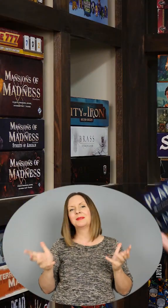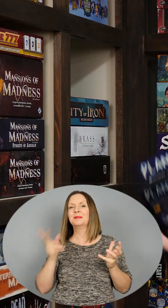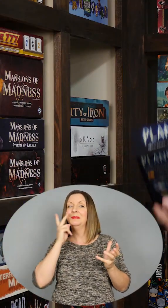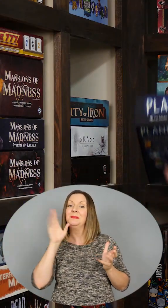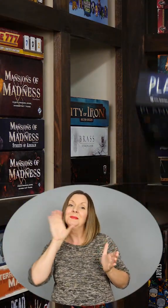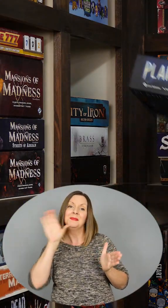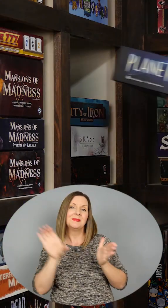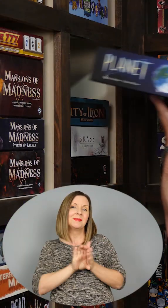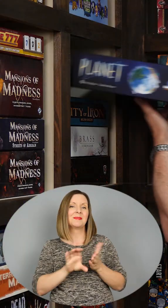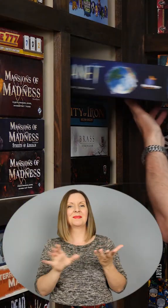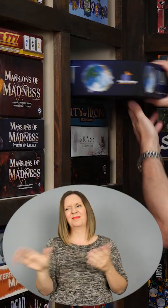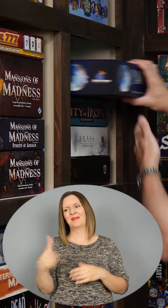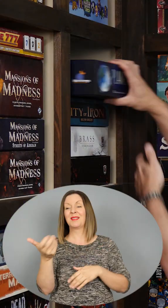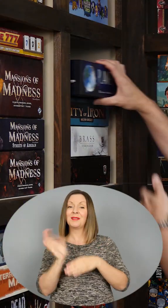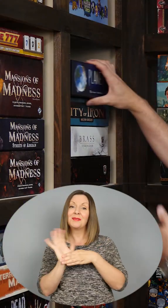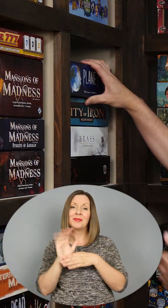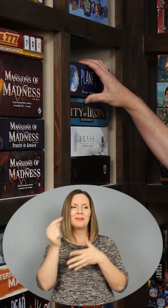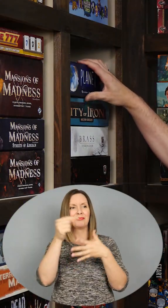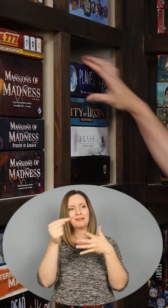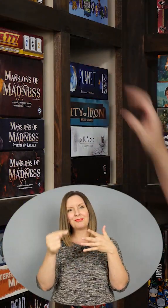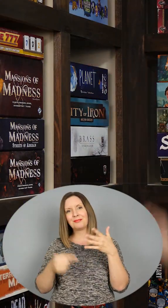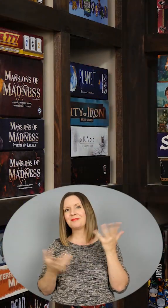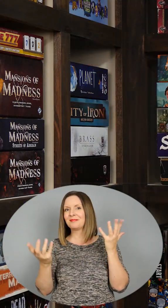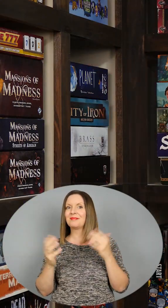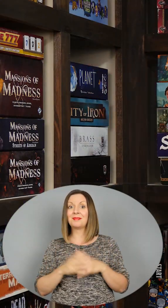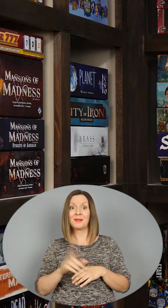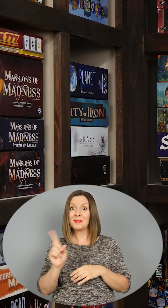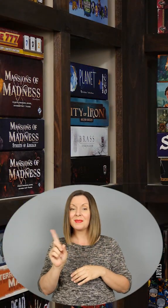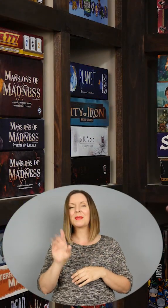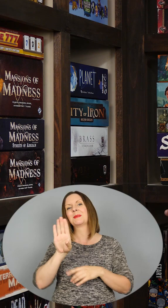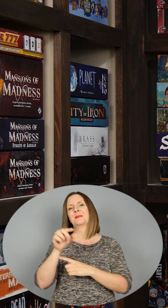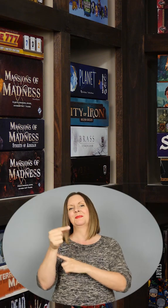for discussion, pictures, other videos and lots more, over on the game’s page at BGG,